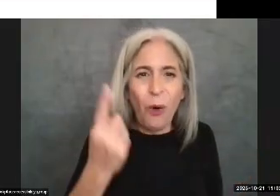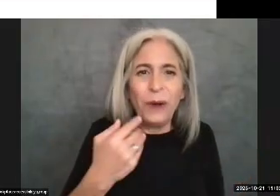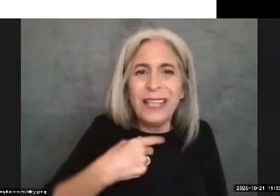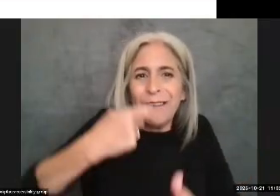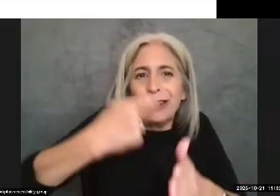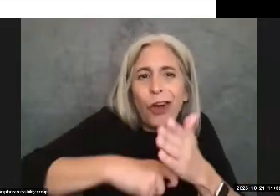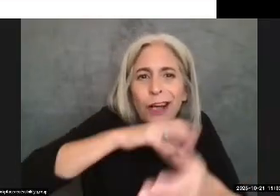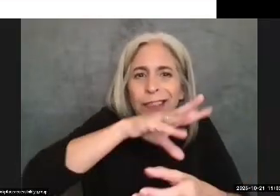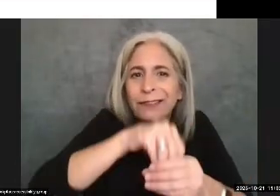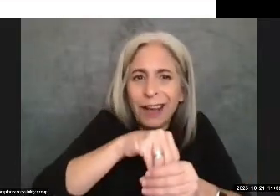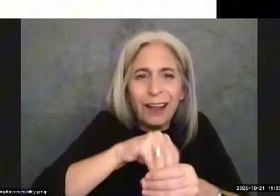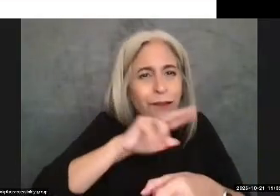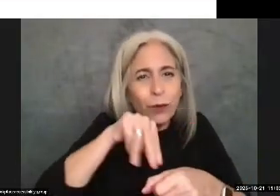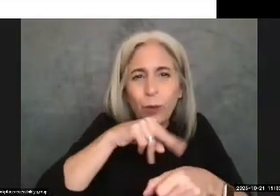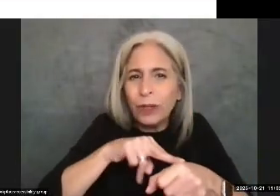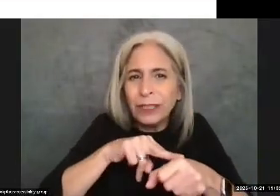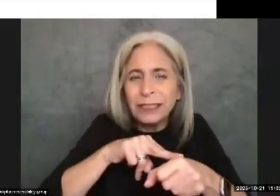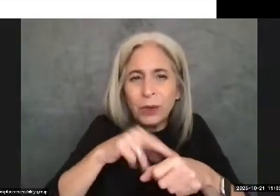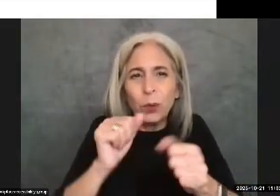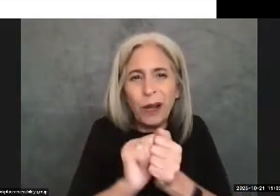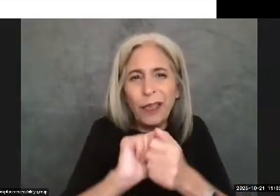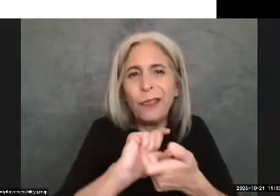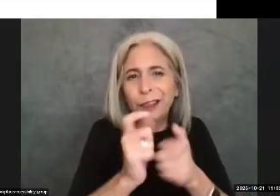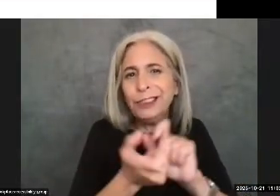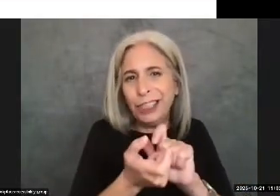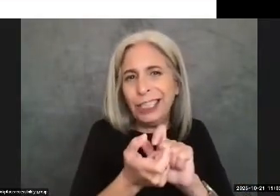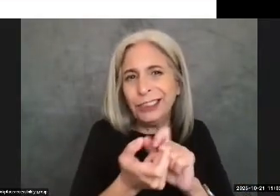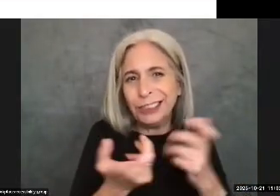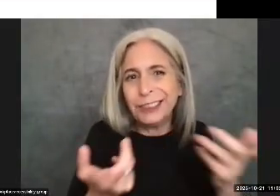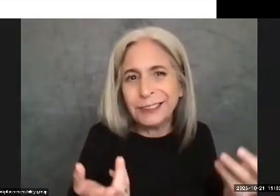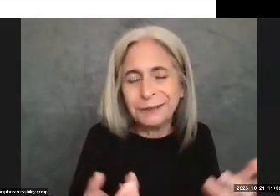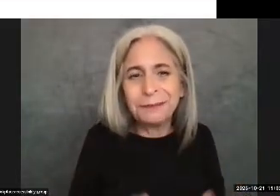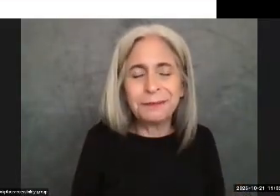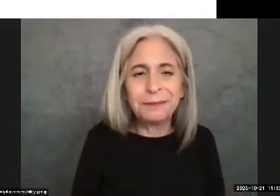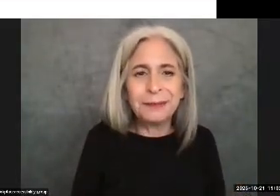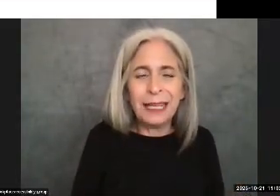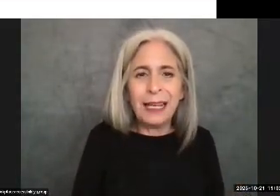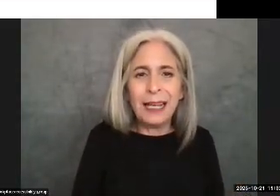Kathleen DeForest: There's always gonna be a cost involved when we make changes, right?